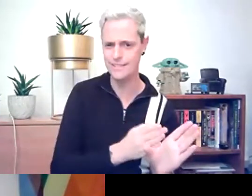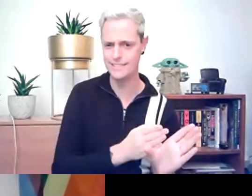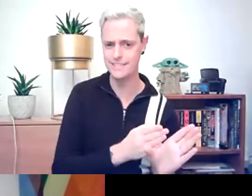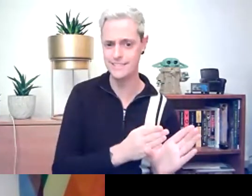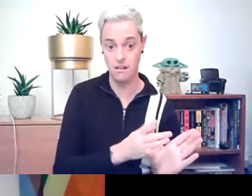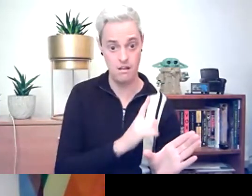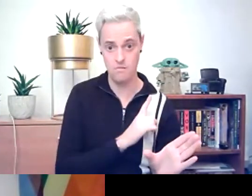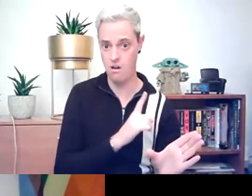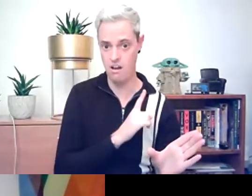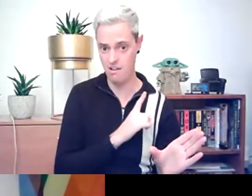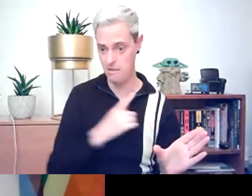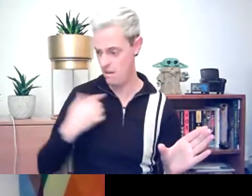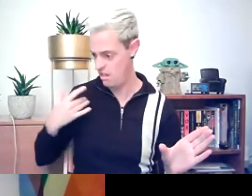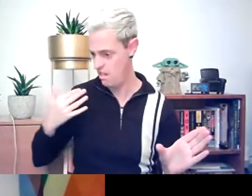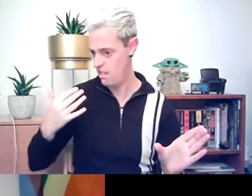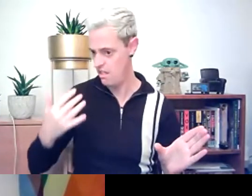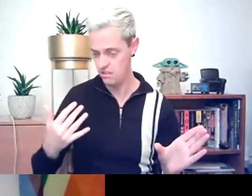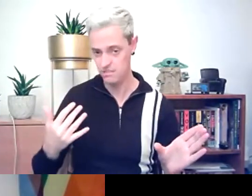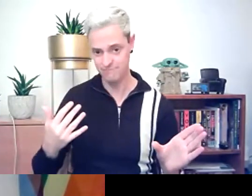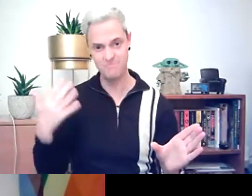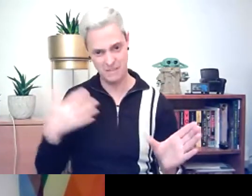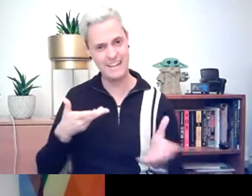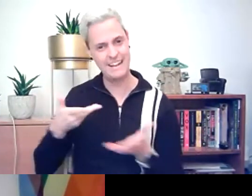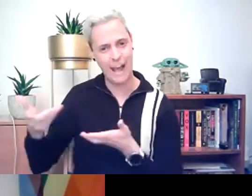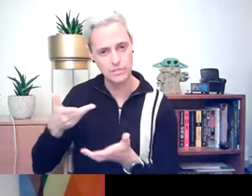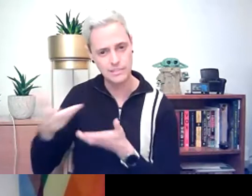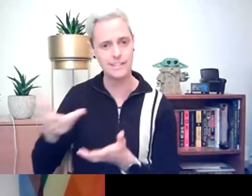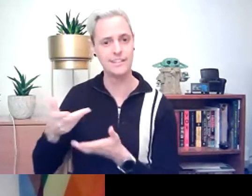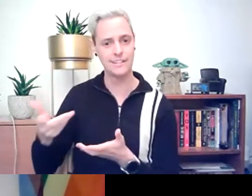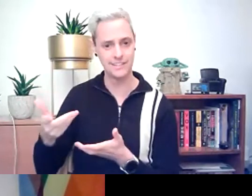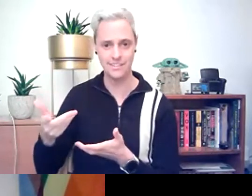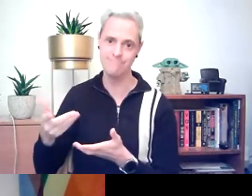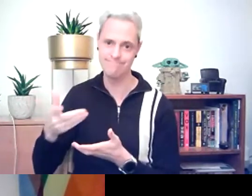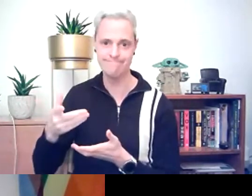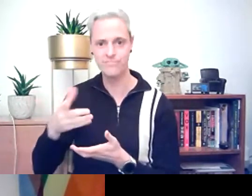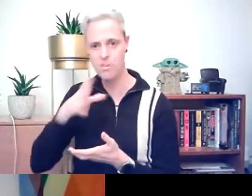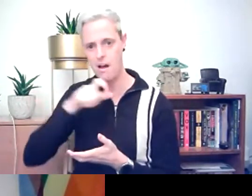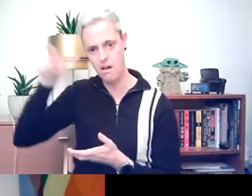really negative way. Yeah. So yeah, it's huge. 18:13:44 transmitted health is actually really